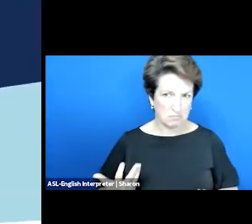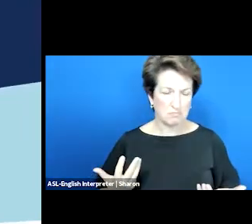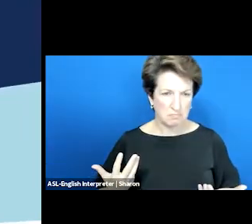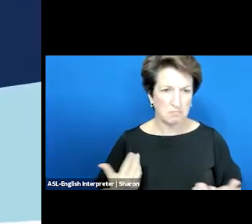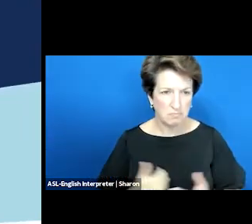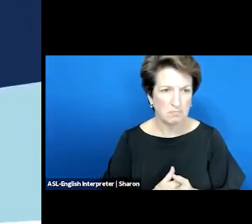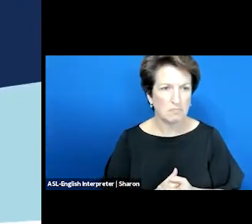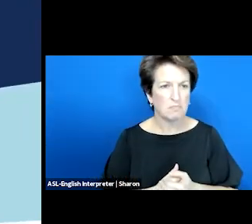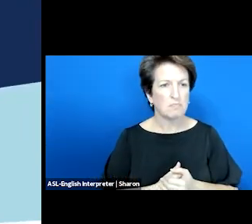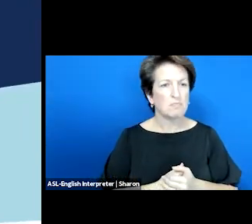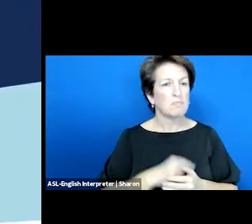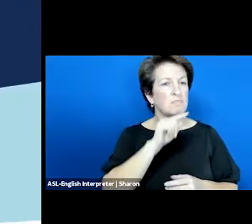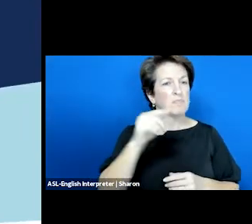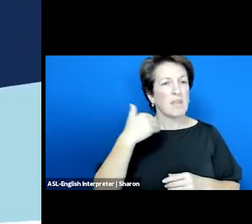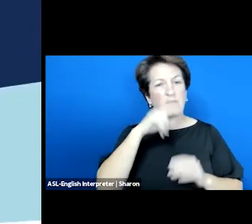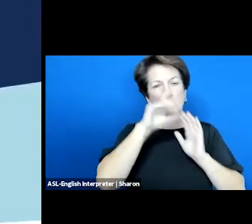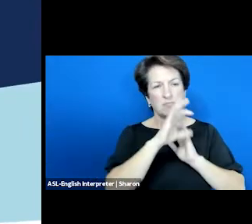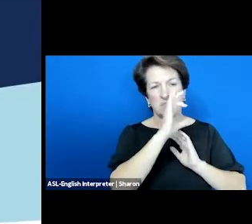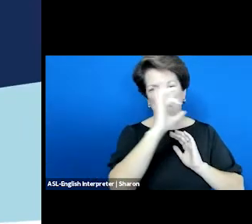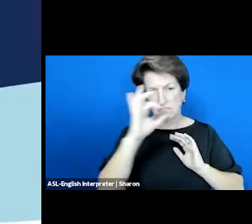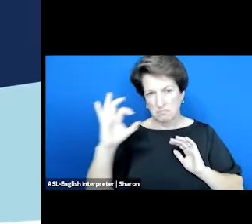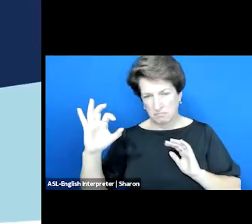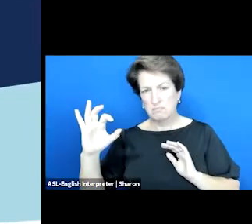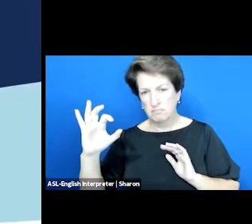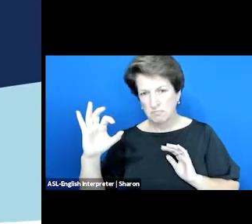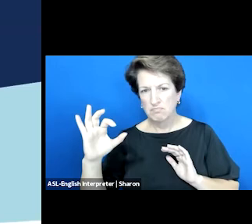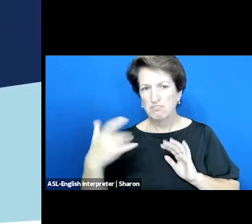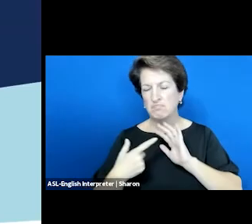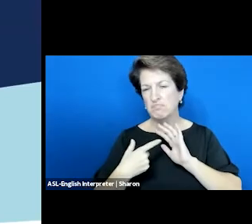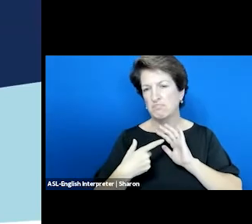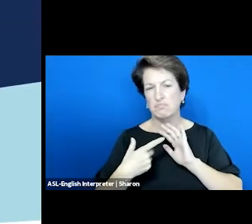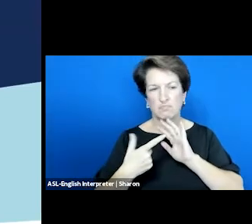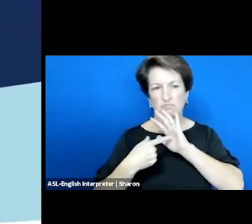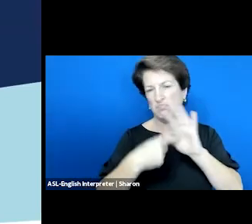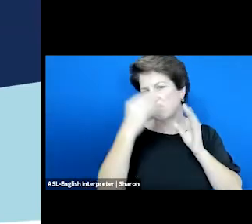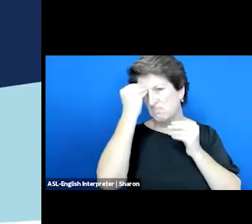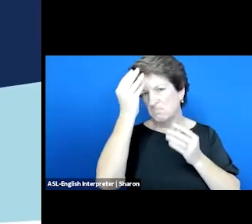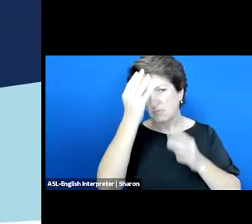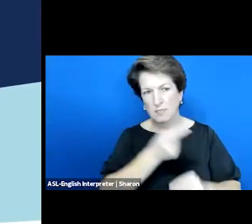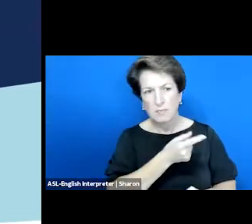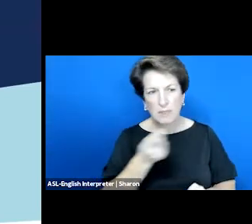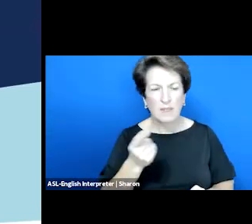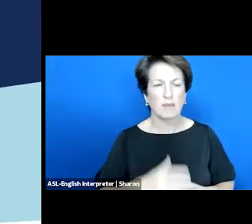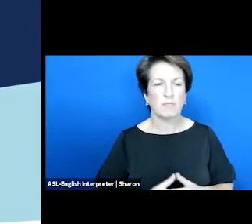reminder it takes at least two weeks after each vaccine dose to build protection. Another myth we hear a lot about the mRNA interacting with the